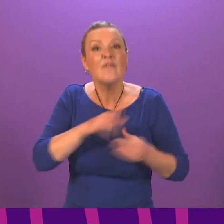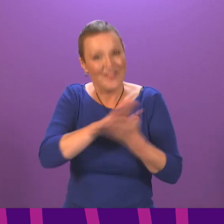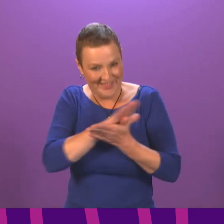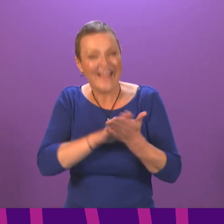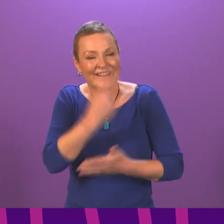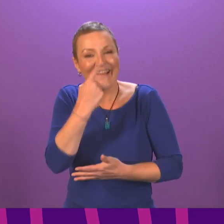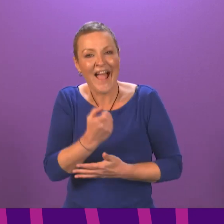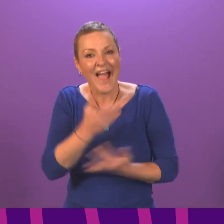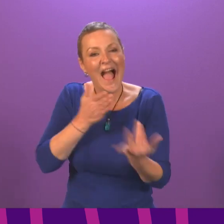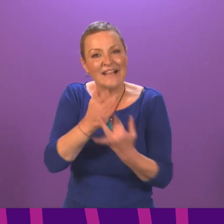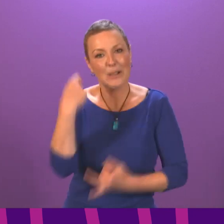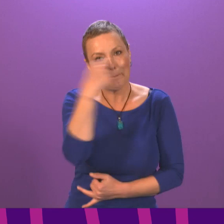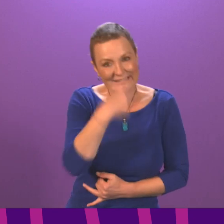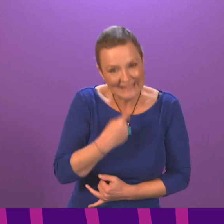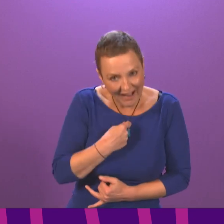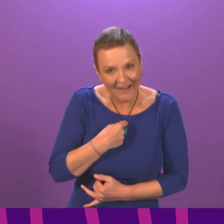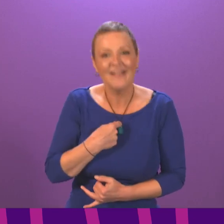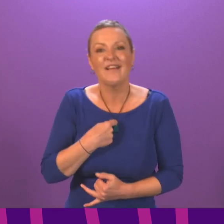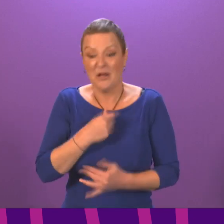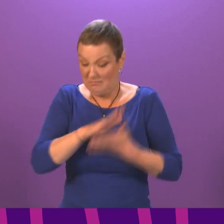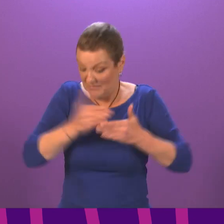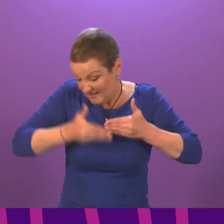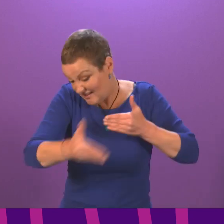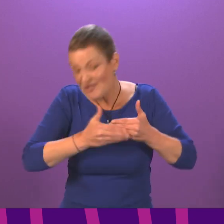will be offered access to polymerase chain reaction testing in the weeks over the Christmas